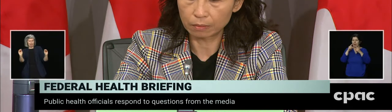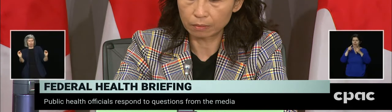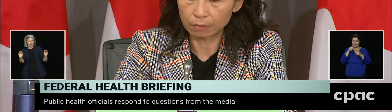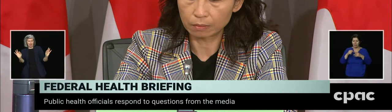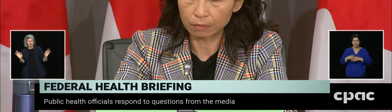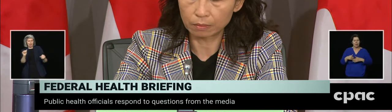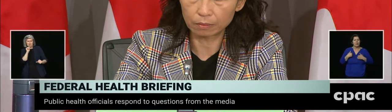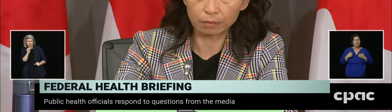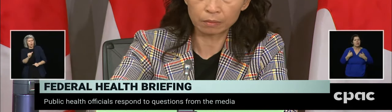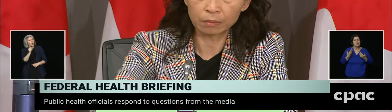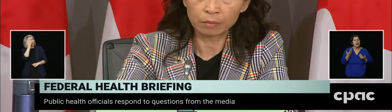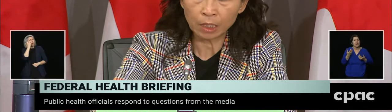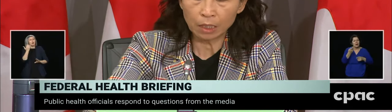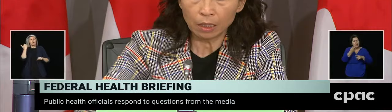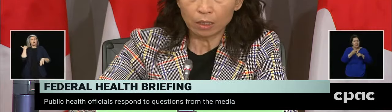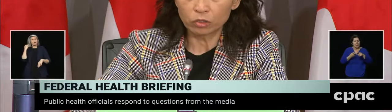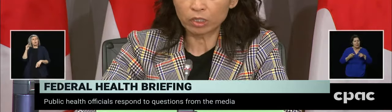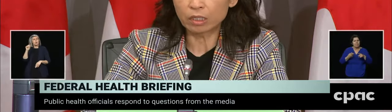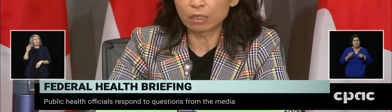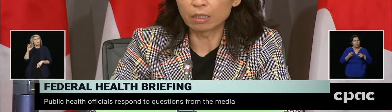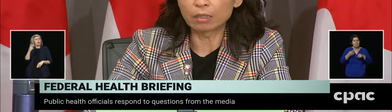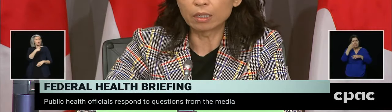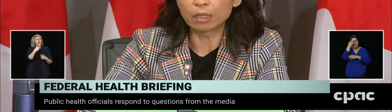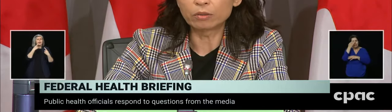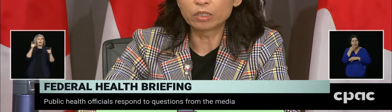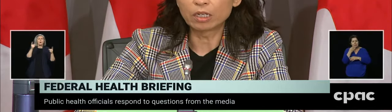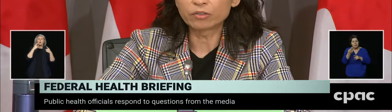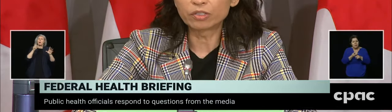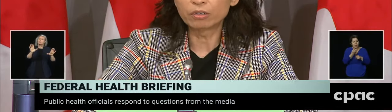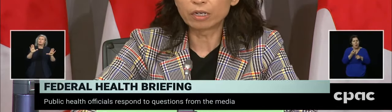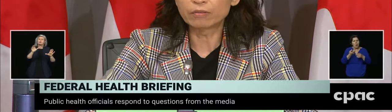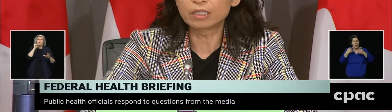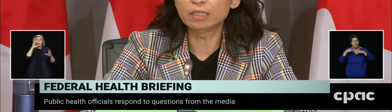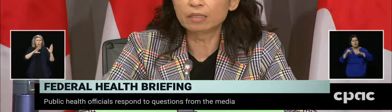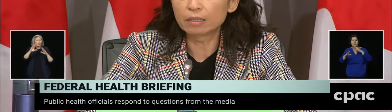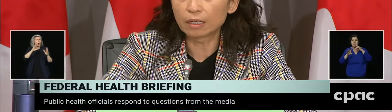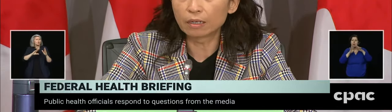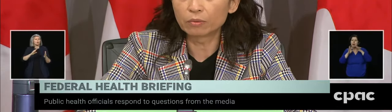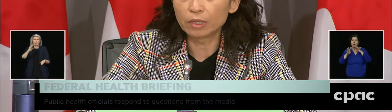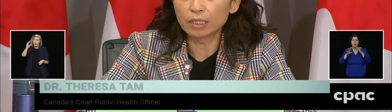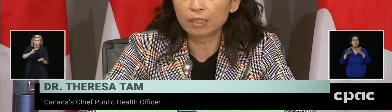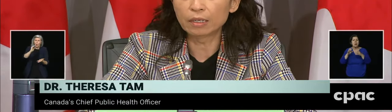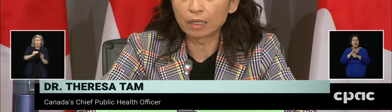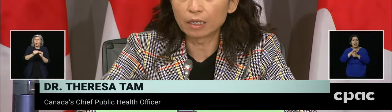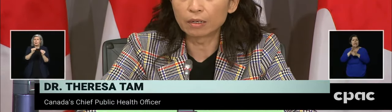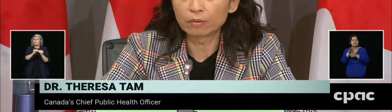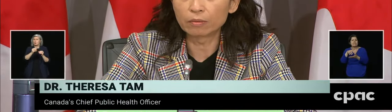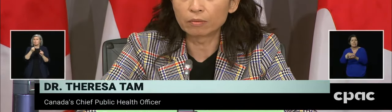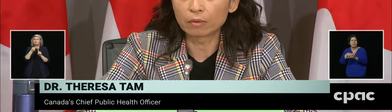MID MARCH THAT IT WAS A LOW RISK